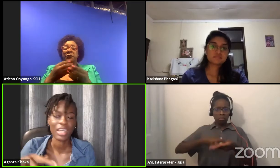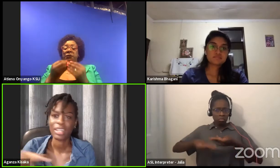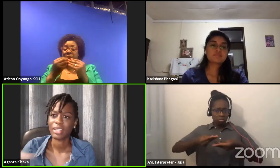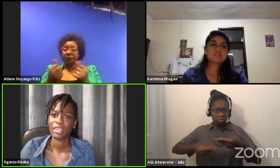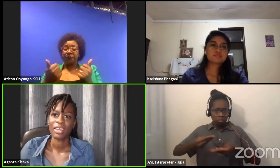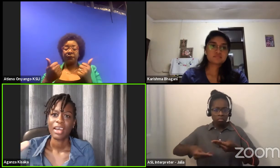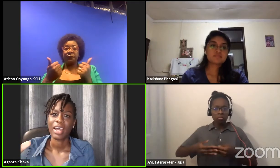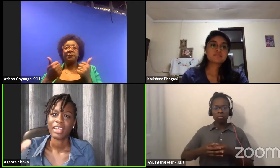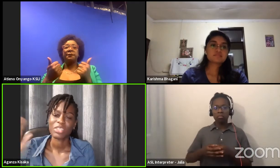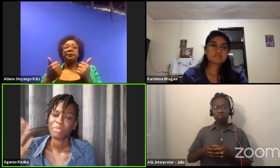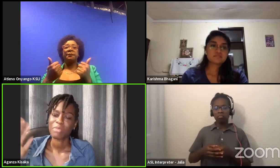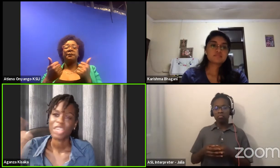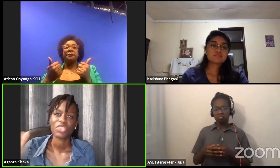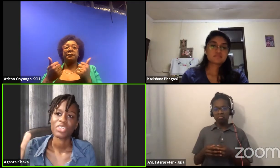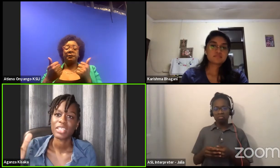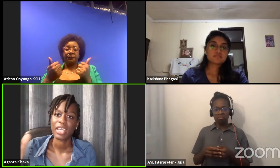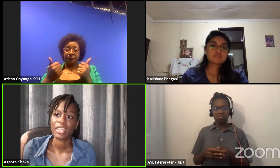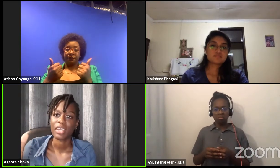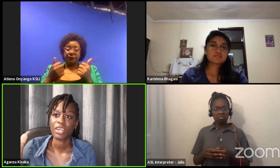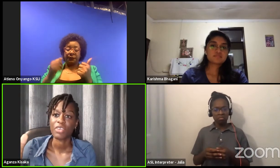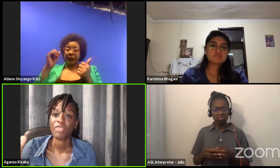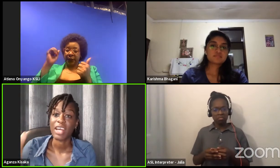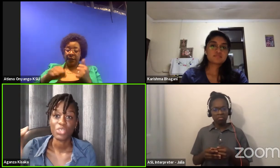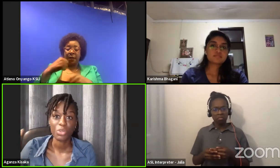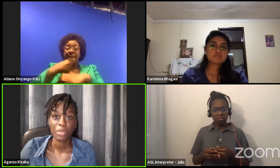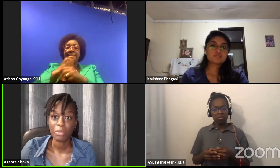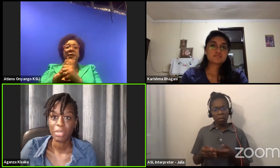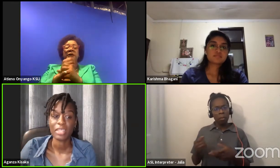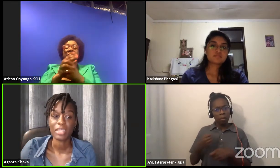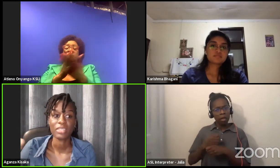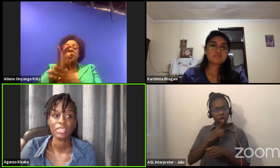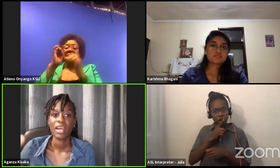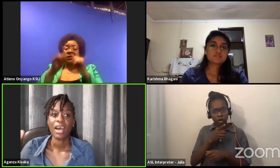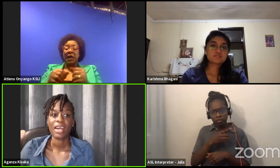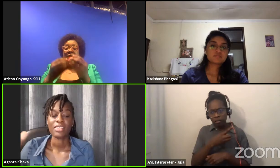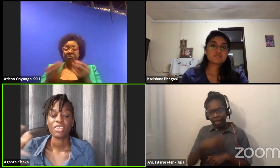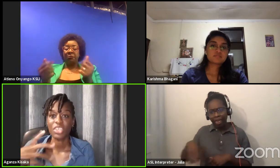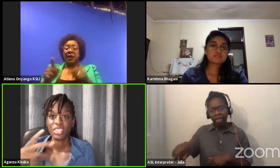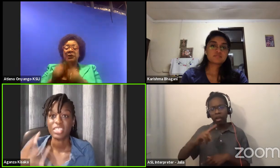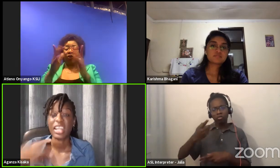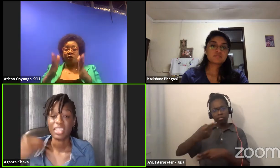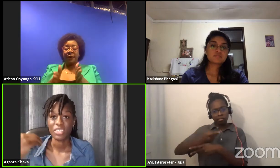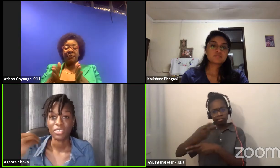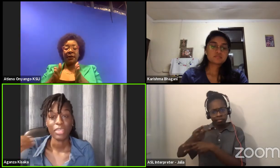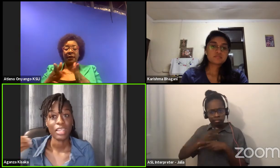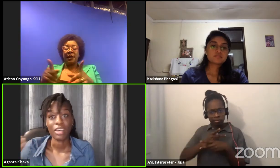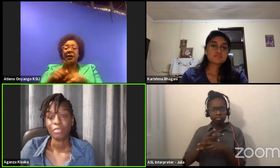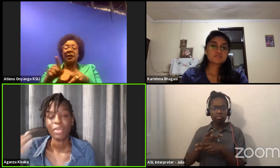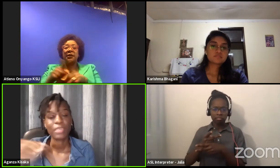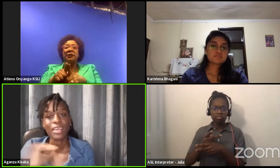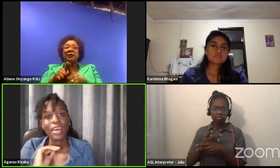And I can just make sure they're taken care of as human beings, as artists that need to be loved.